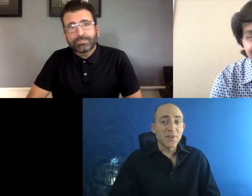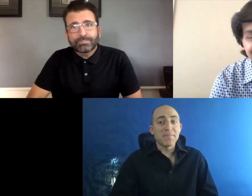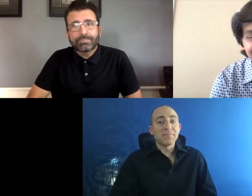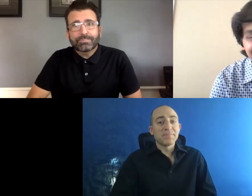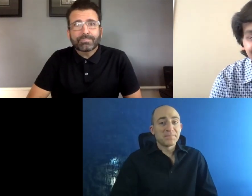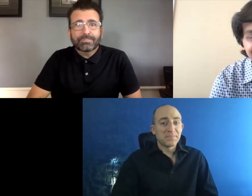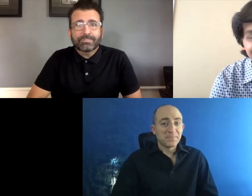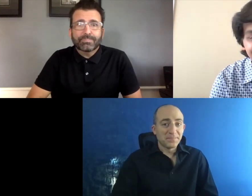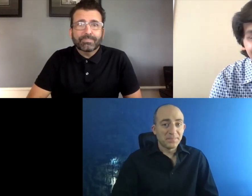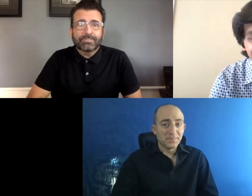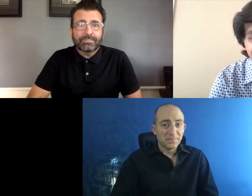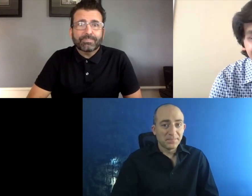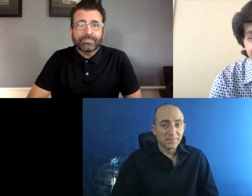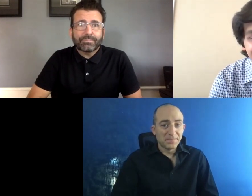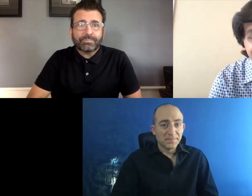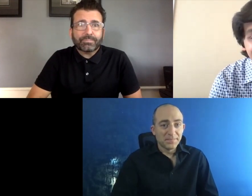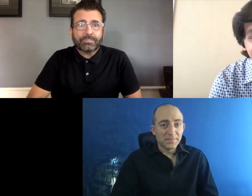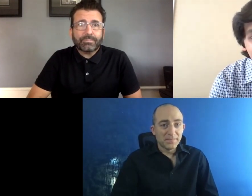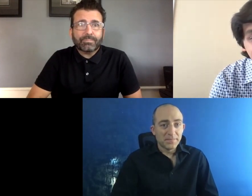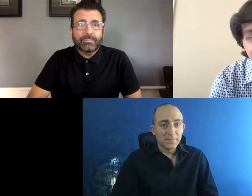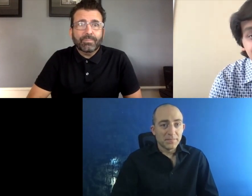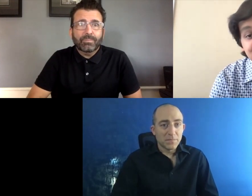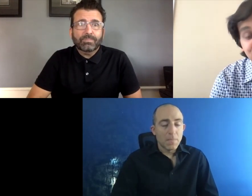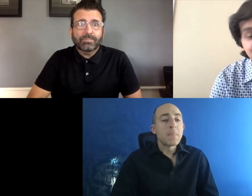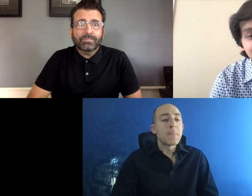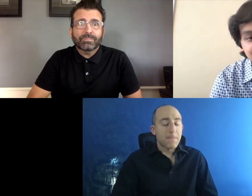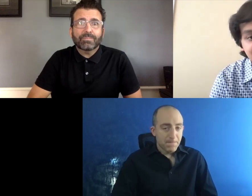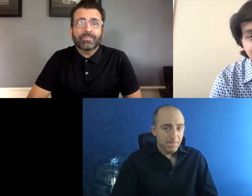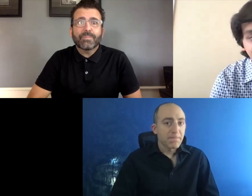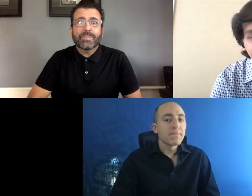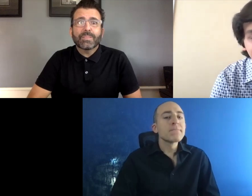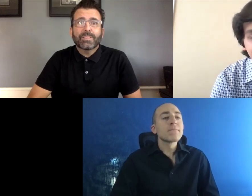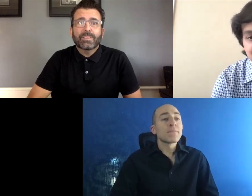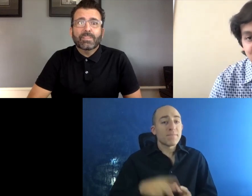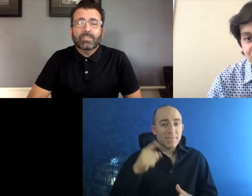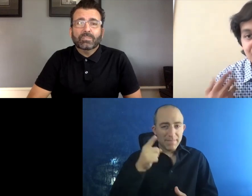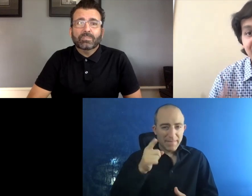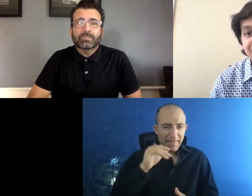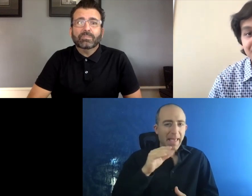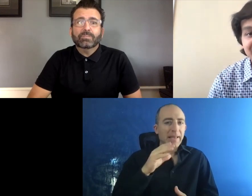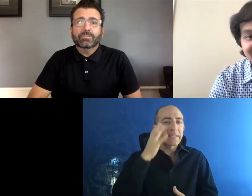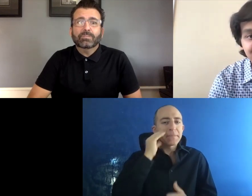And what did you learn from working on What? How did you develop as an actor?